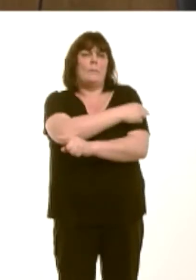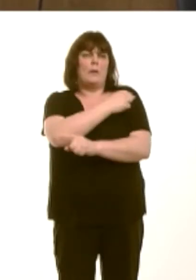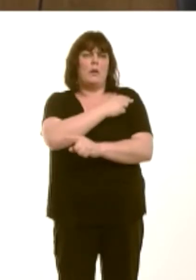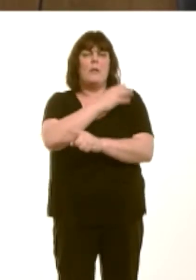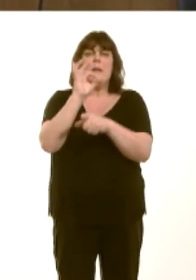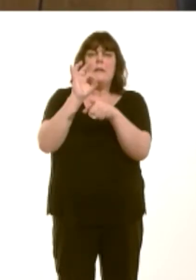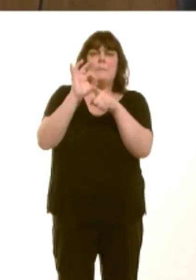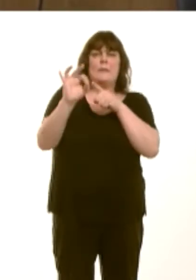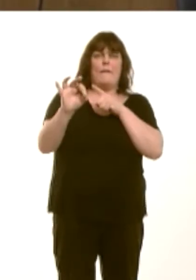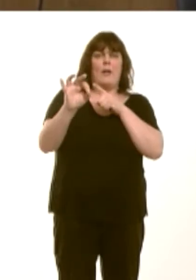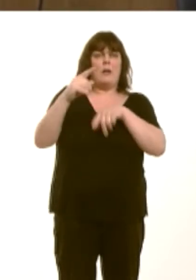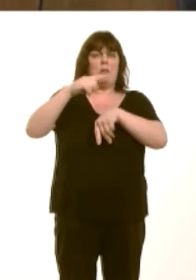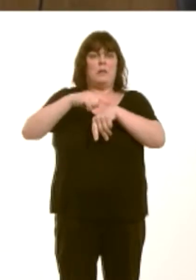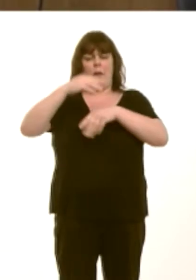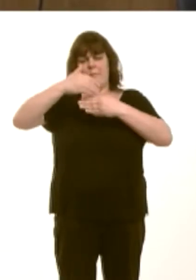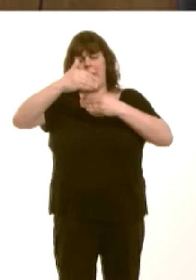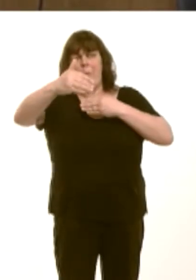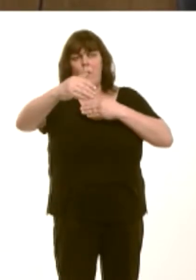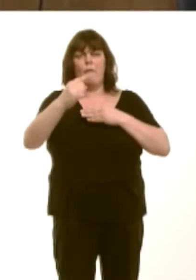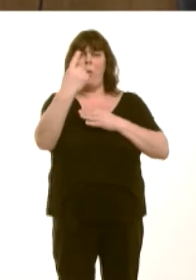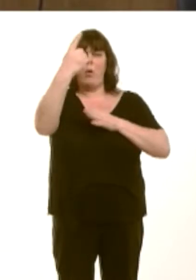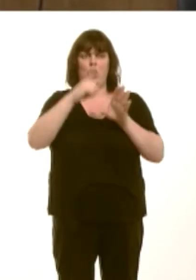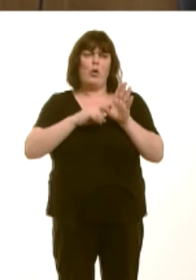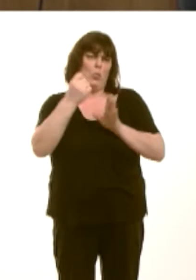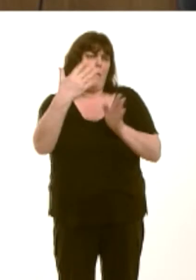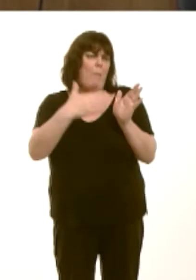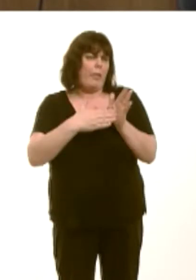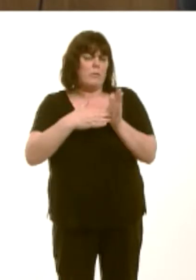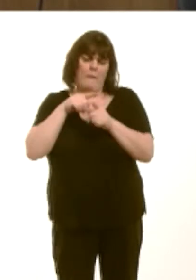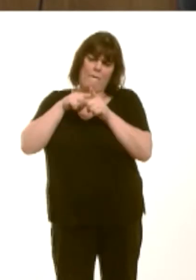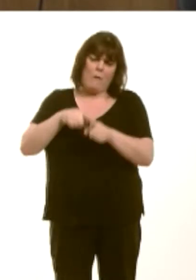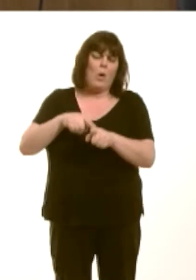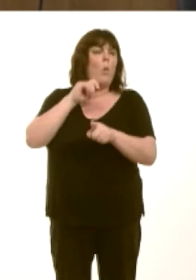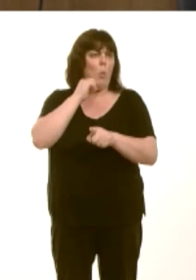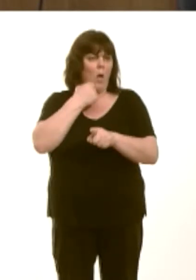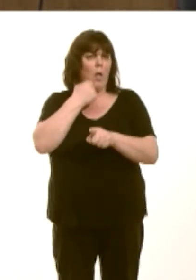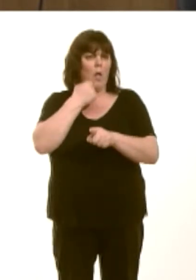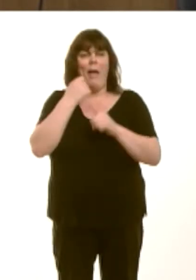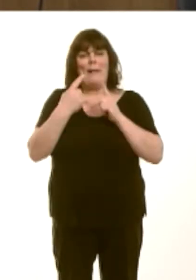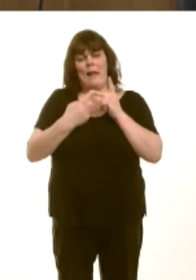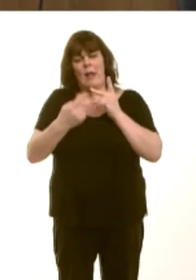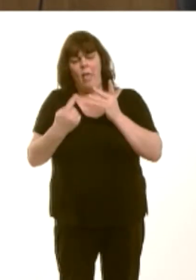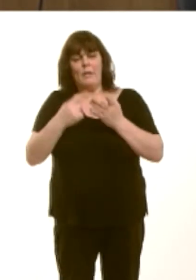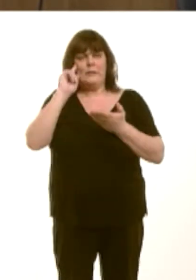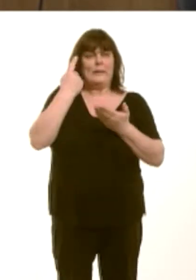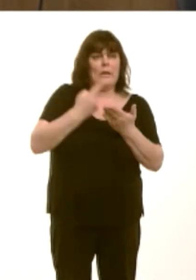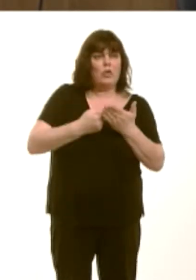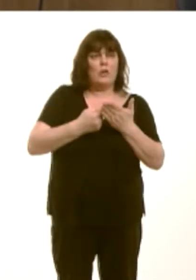is adhered to, namely the 12 months, and, of course, that any other ideas as to the retention of services are considered.